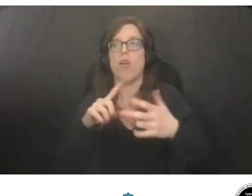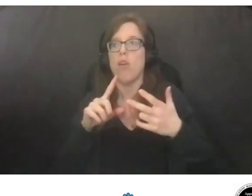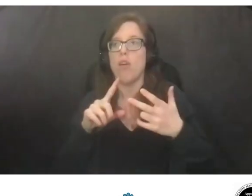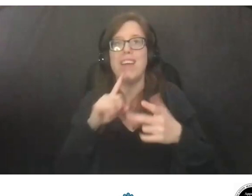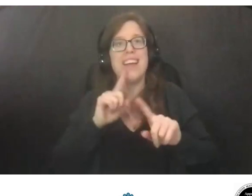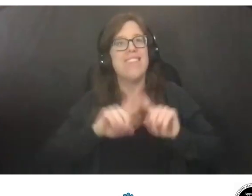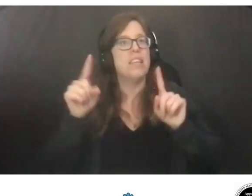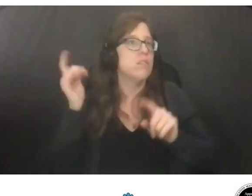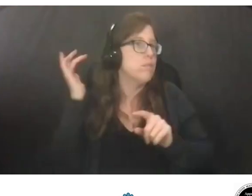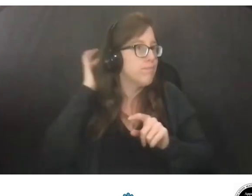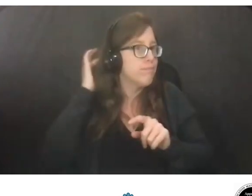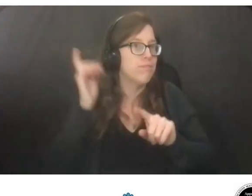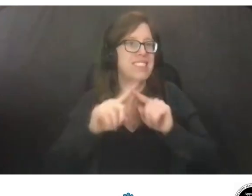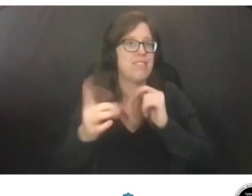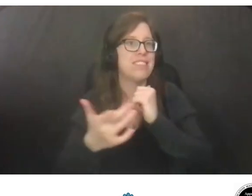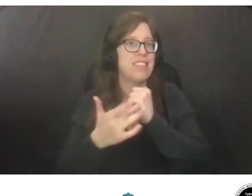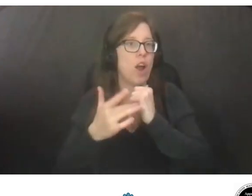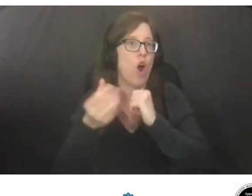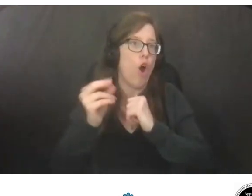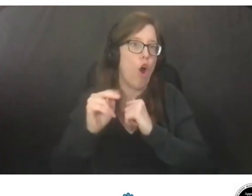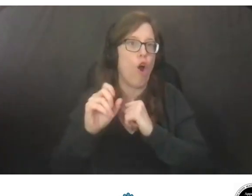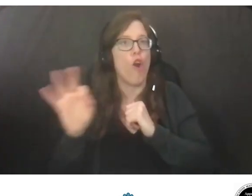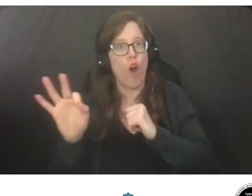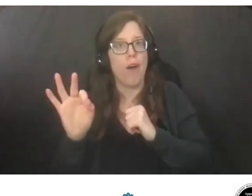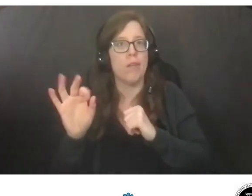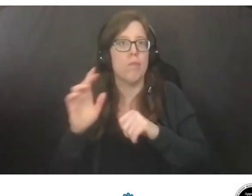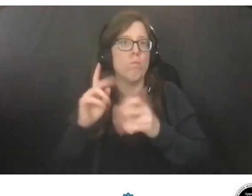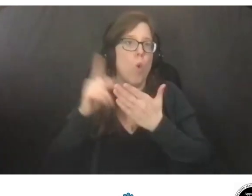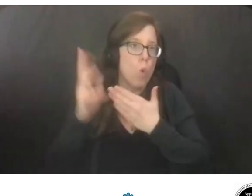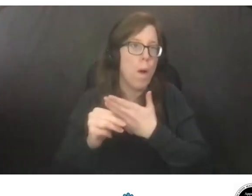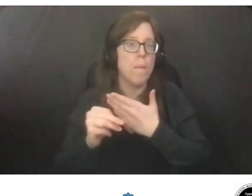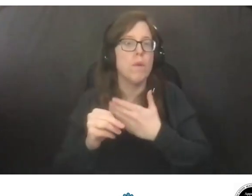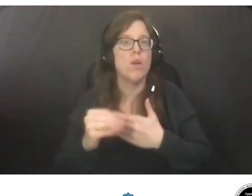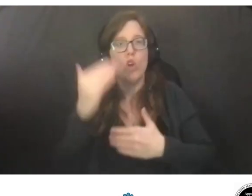You're going to need really different programming for that. So knowing...having the student know